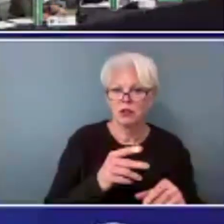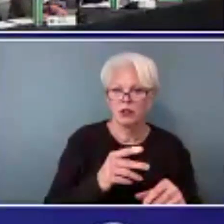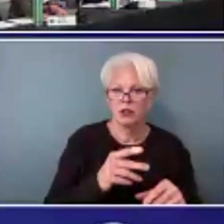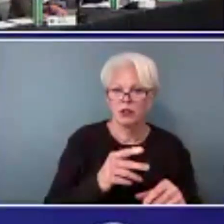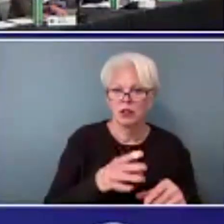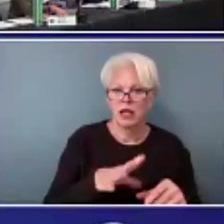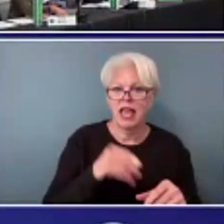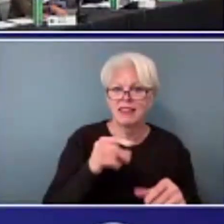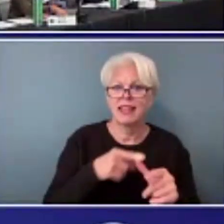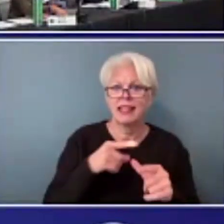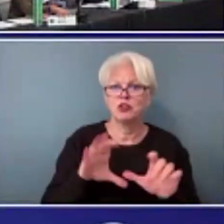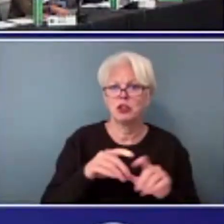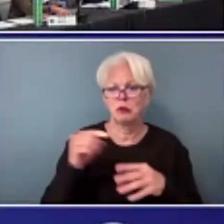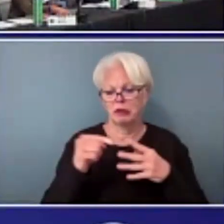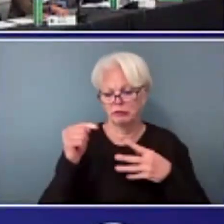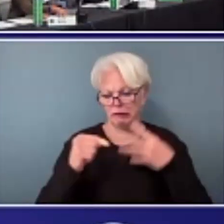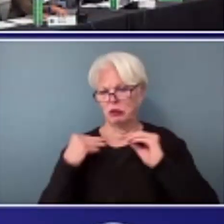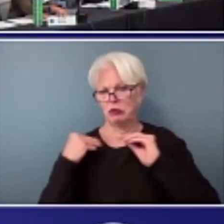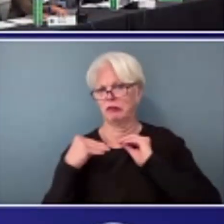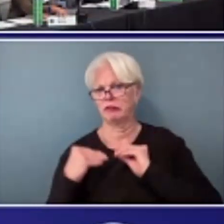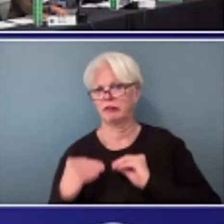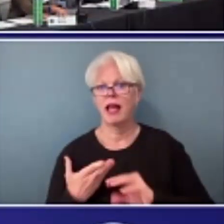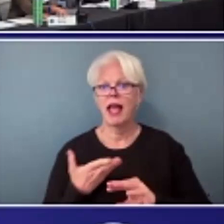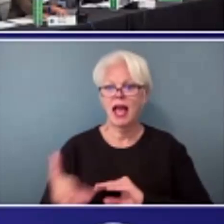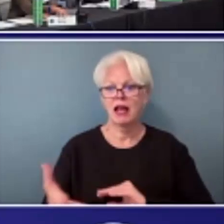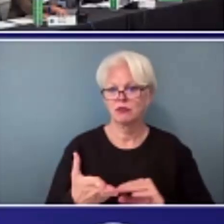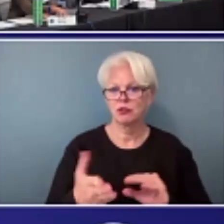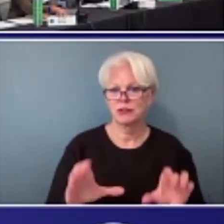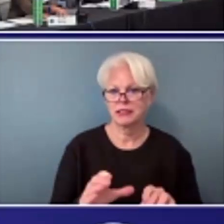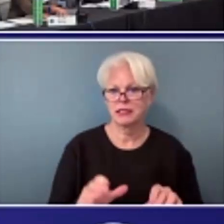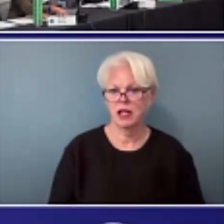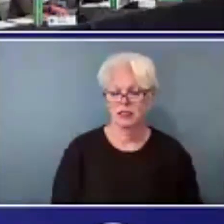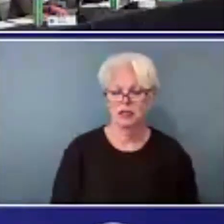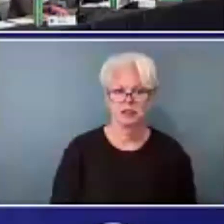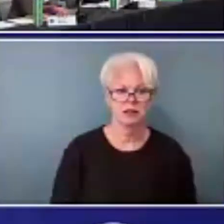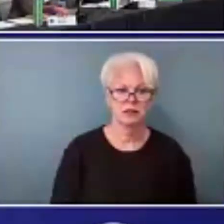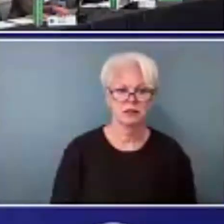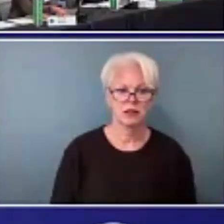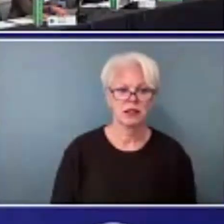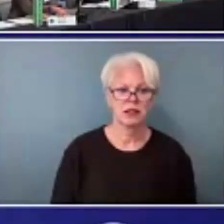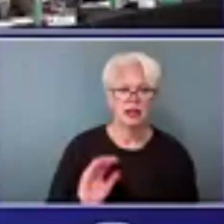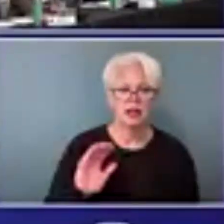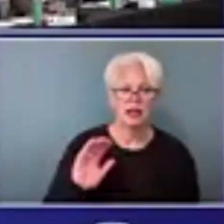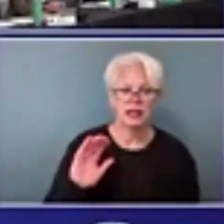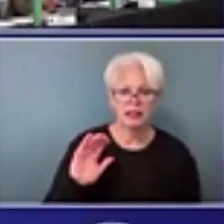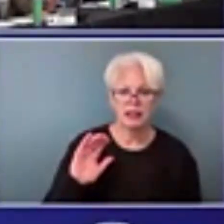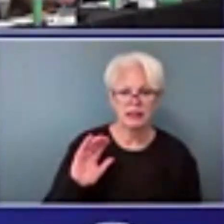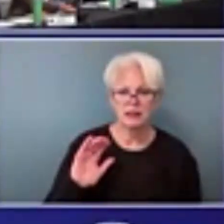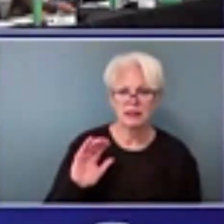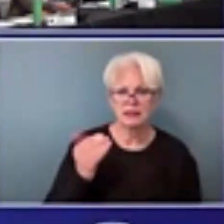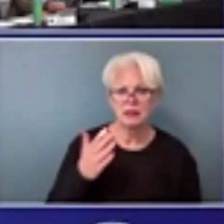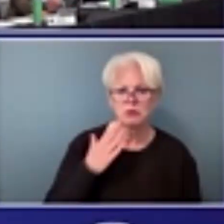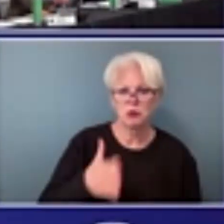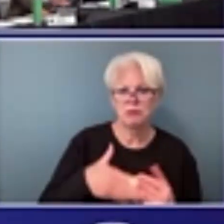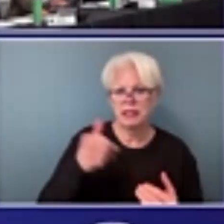that we've talked about so far after the fact? Because it seems like it'd be easier if I just say, here's $200,